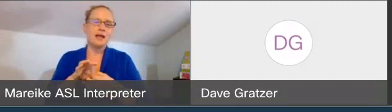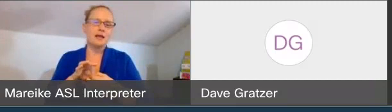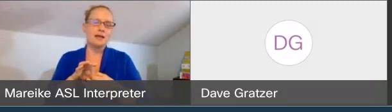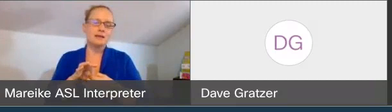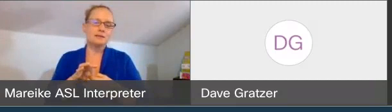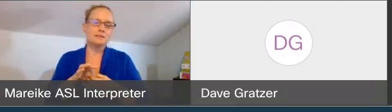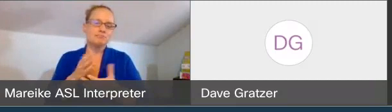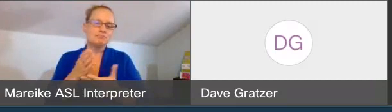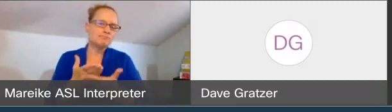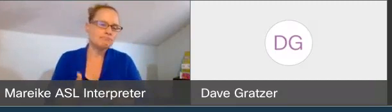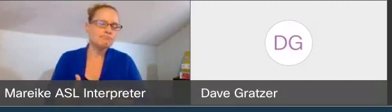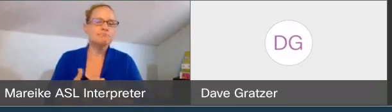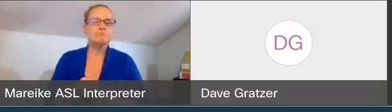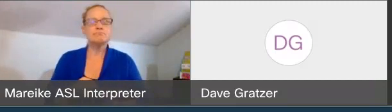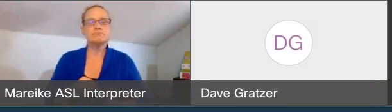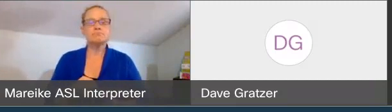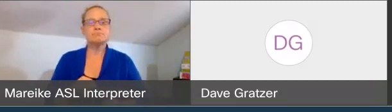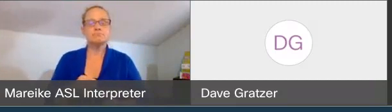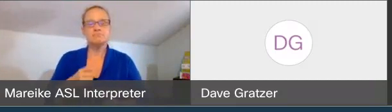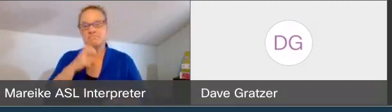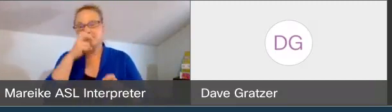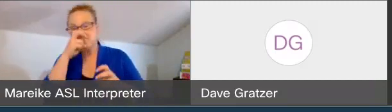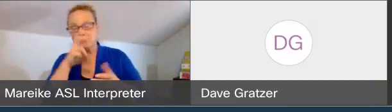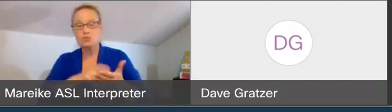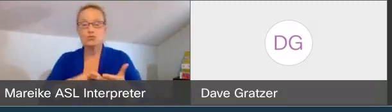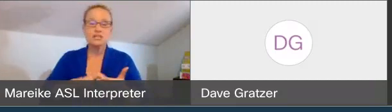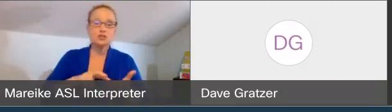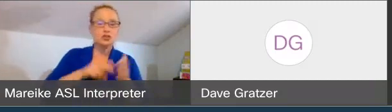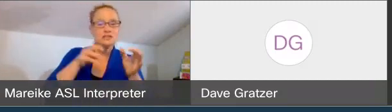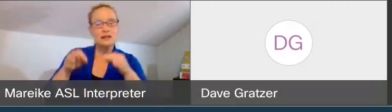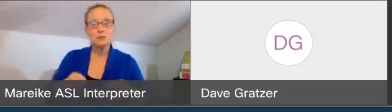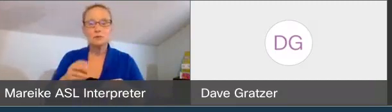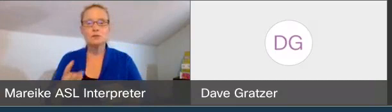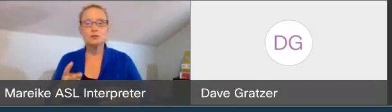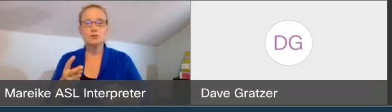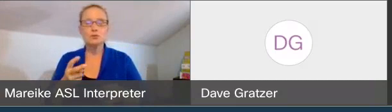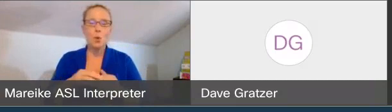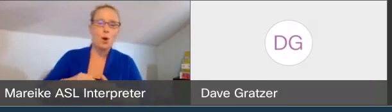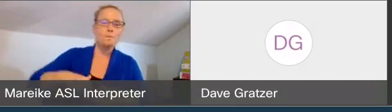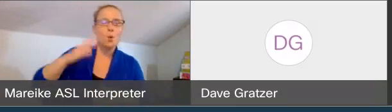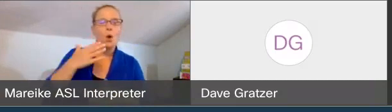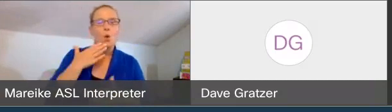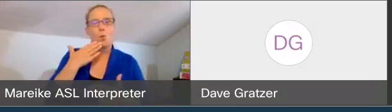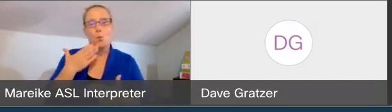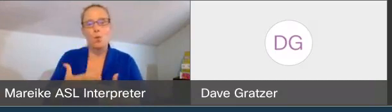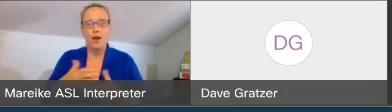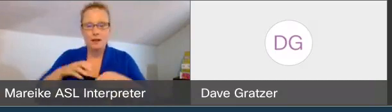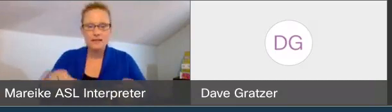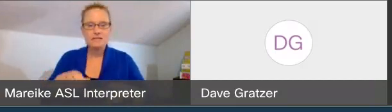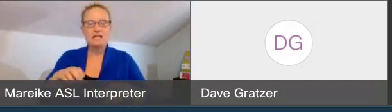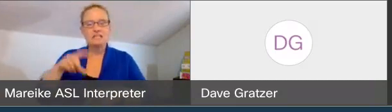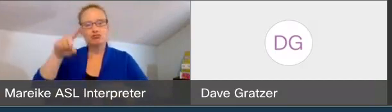purist research definition to be two or more well conducted randomized controlled trials